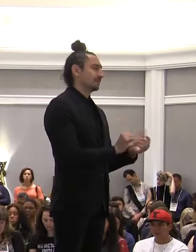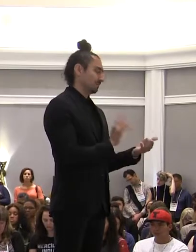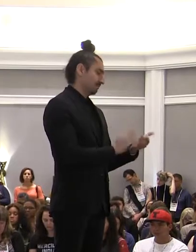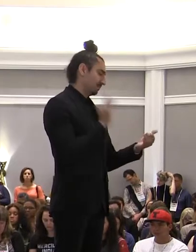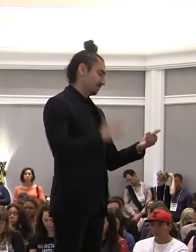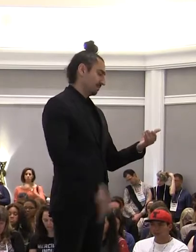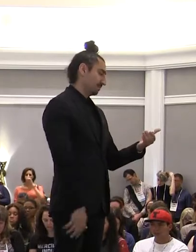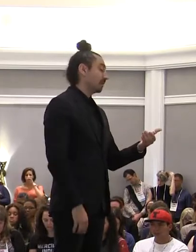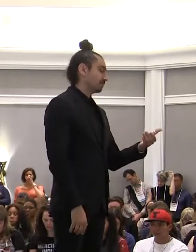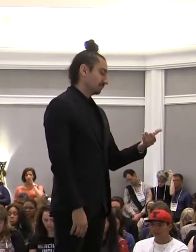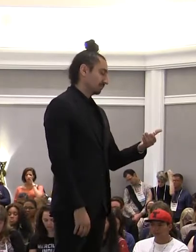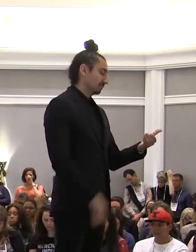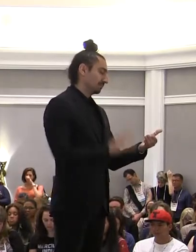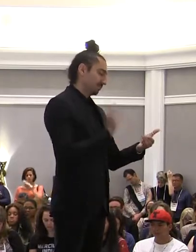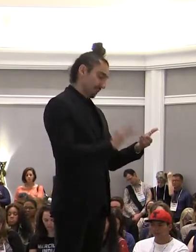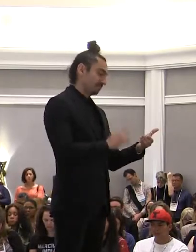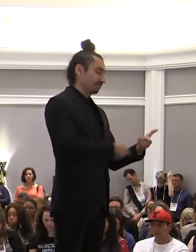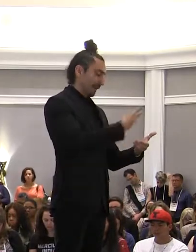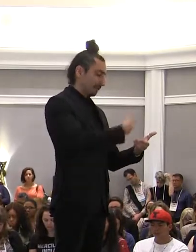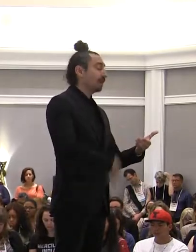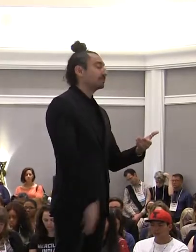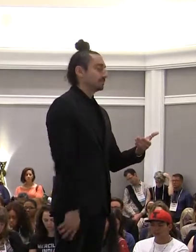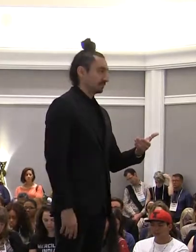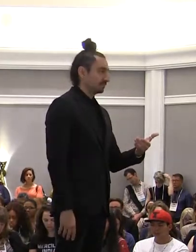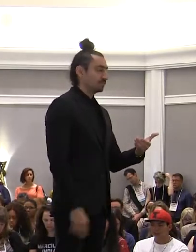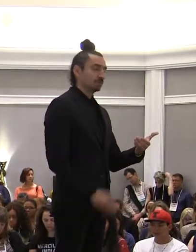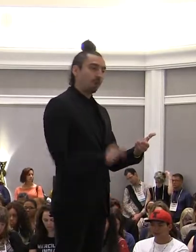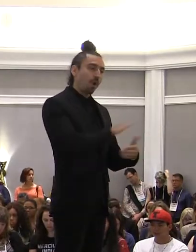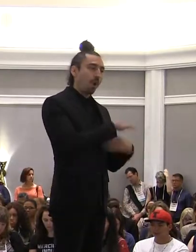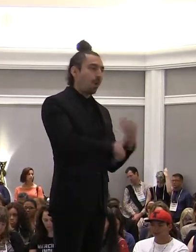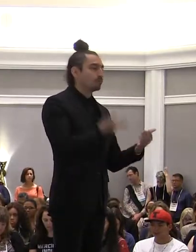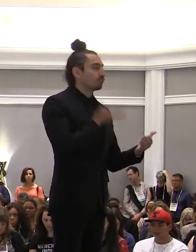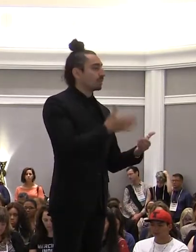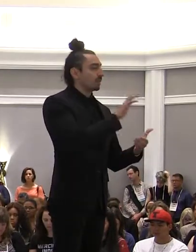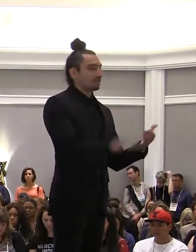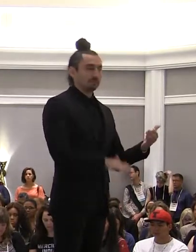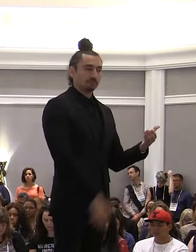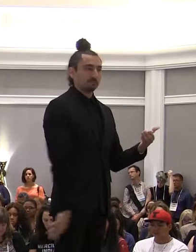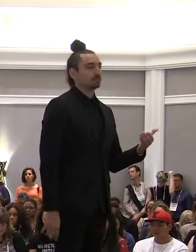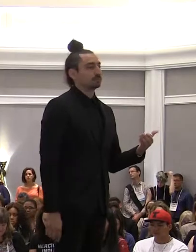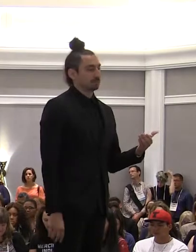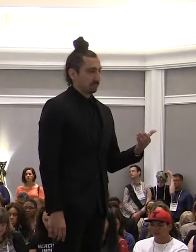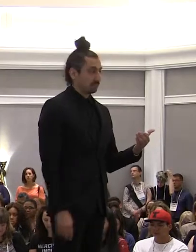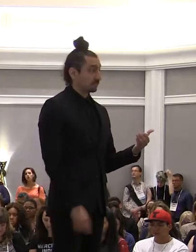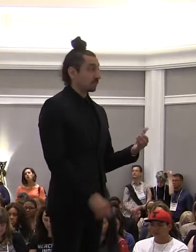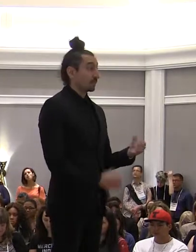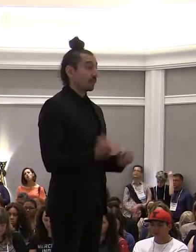or of course check in at registration, but that's where you can find all the info you need. Last thing about conference 2.0.